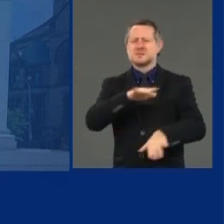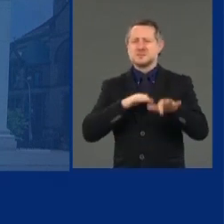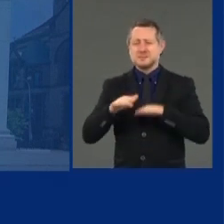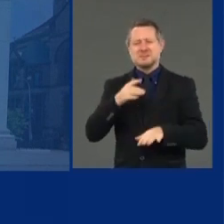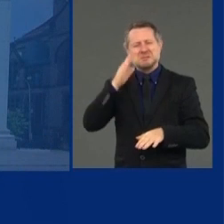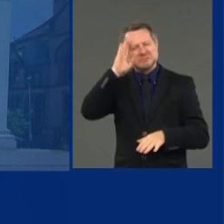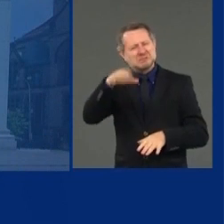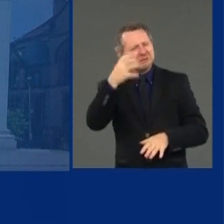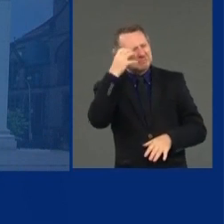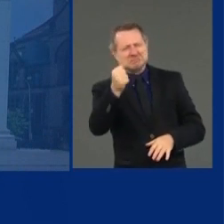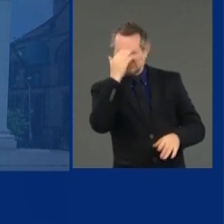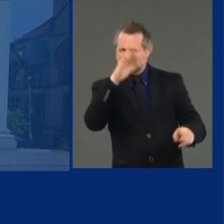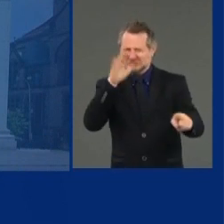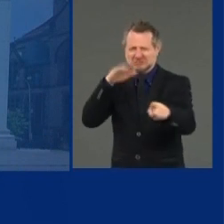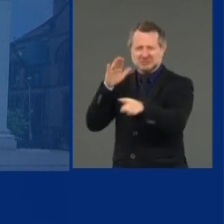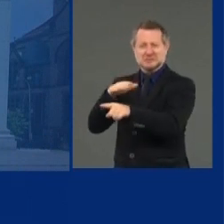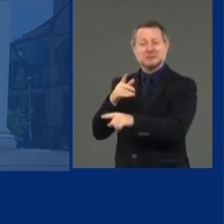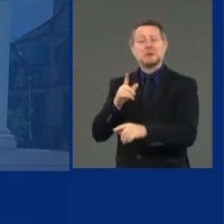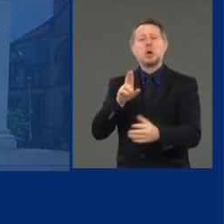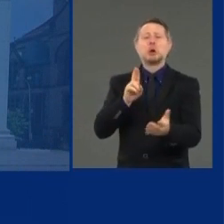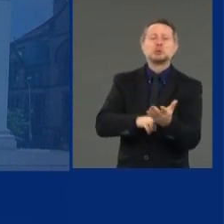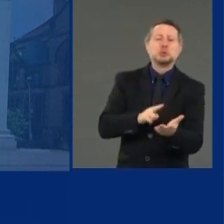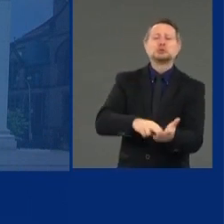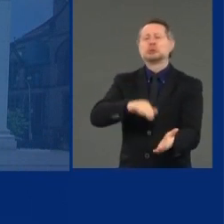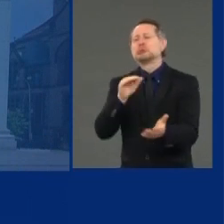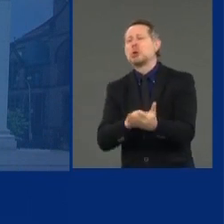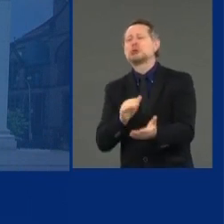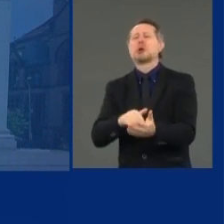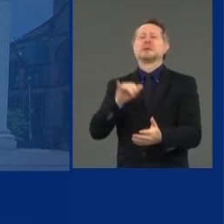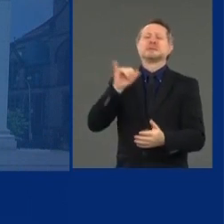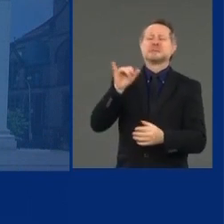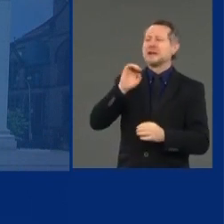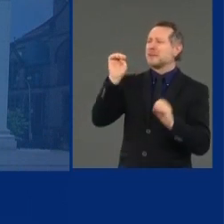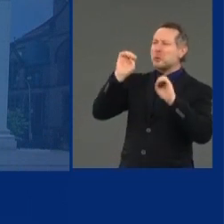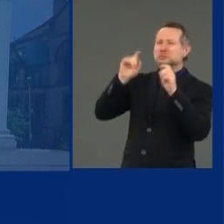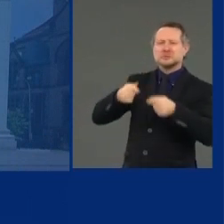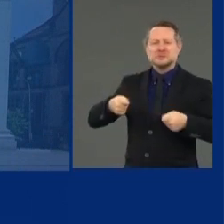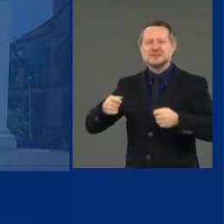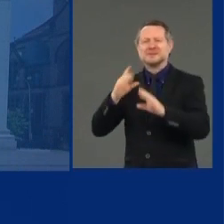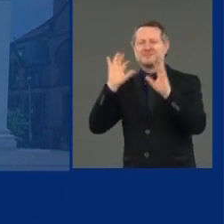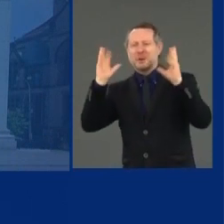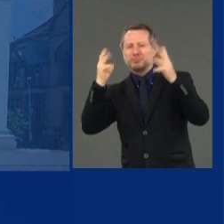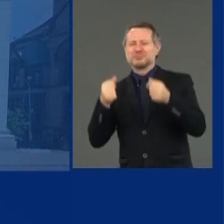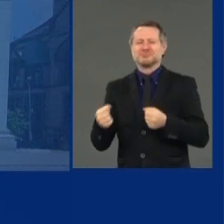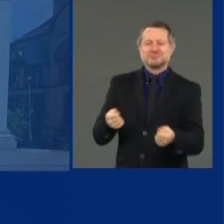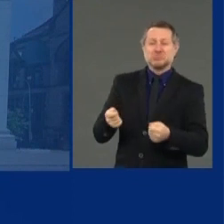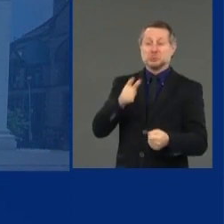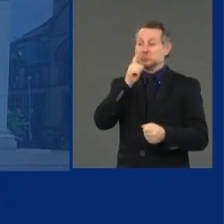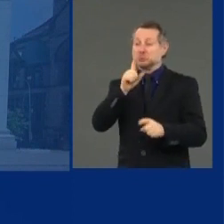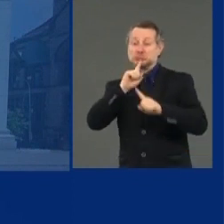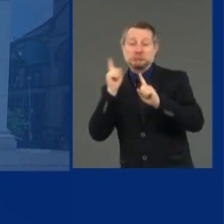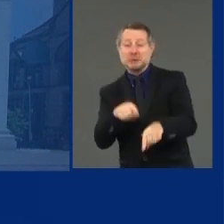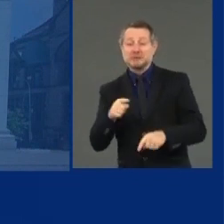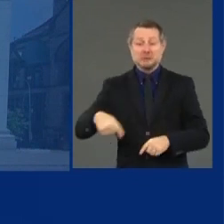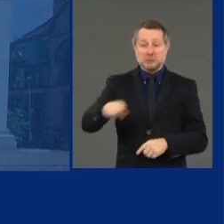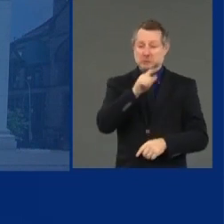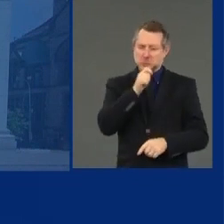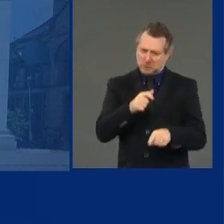RIGHT? JUST COMMON SENSE.